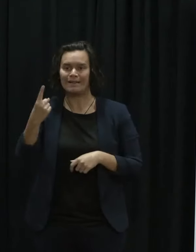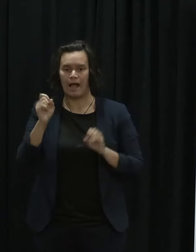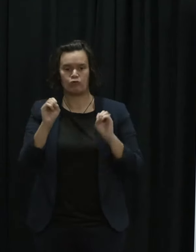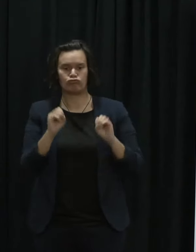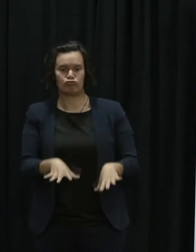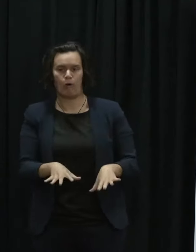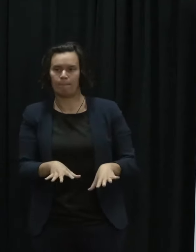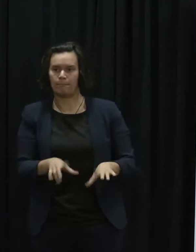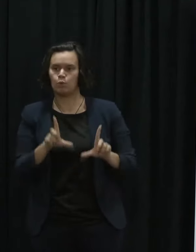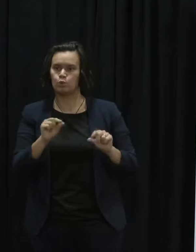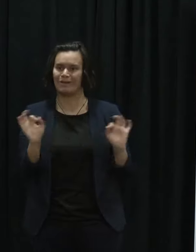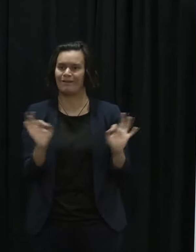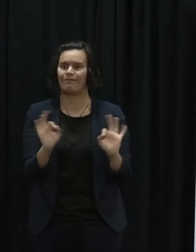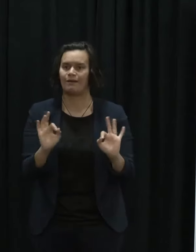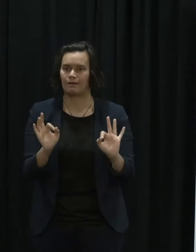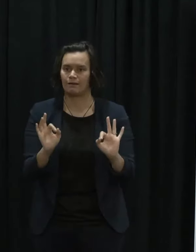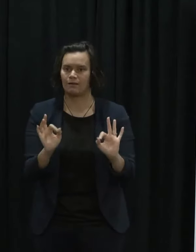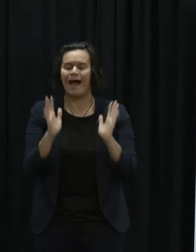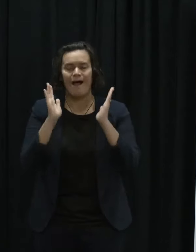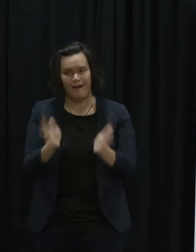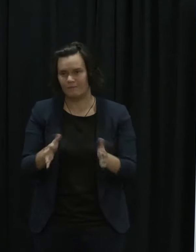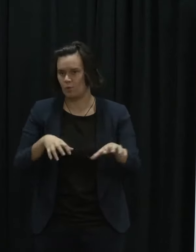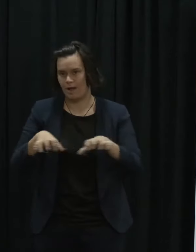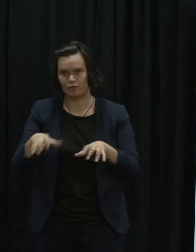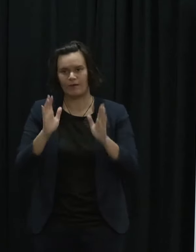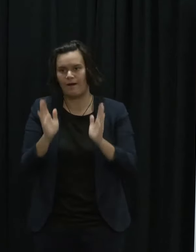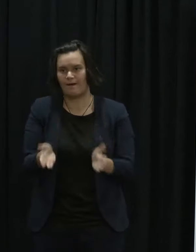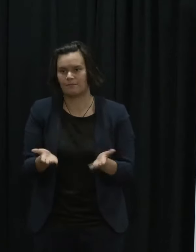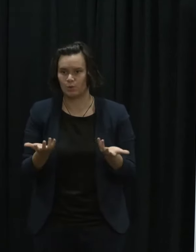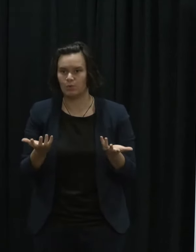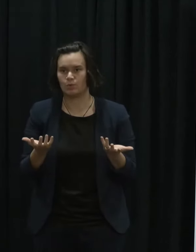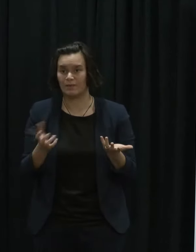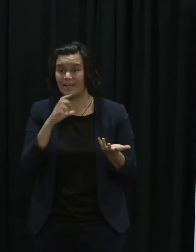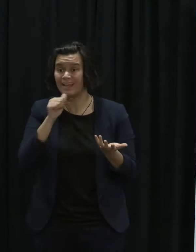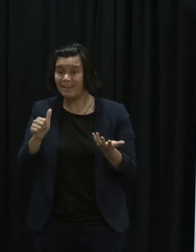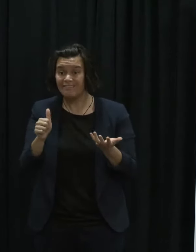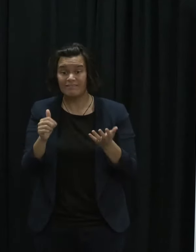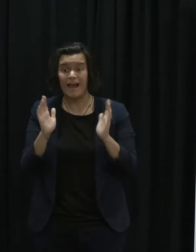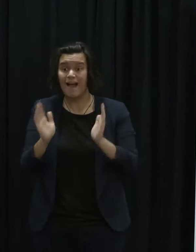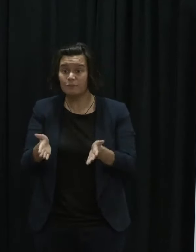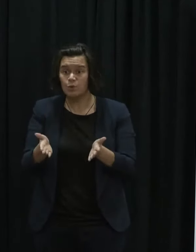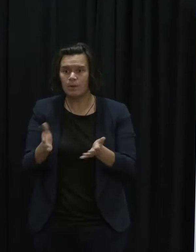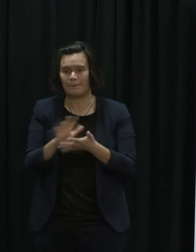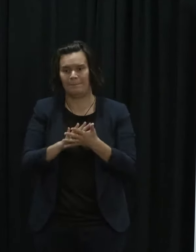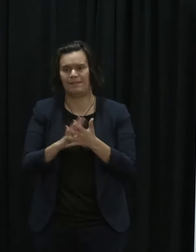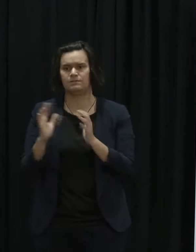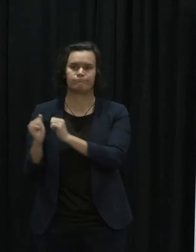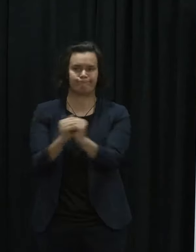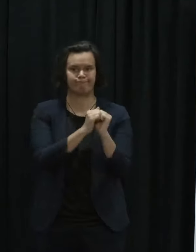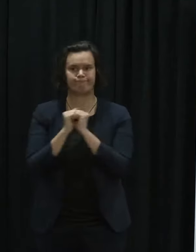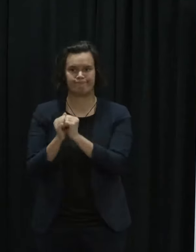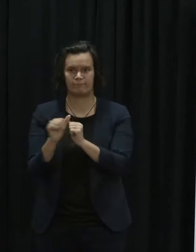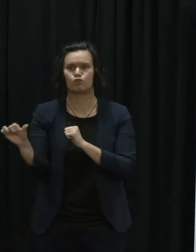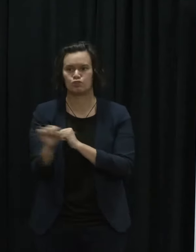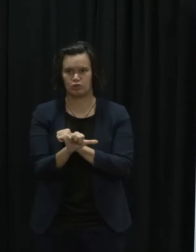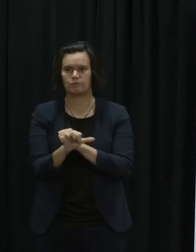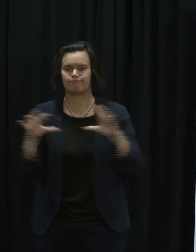In my mind, one essential issue doing nothing is not an option. Yet if we are going to do something successfully it